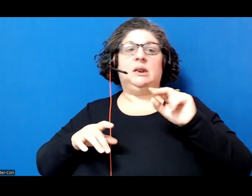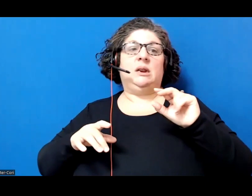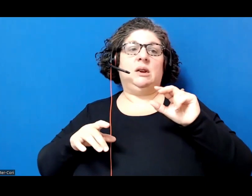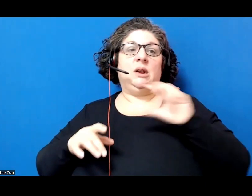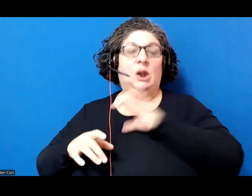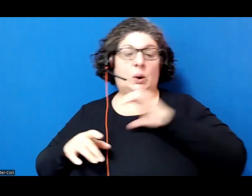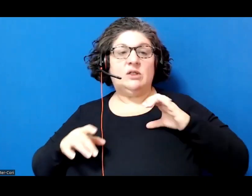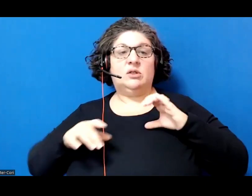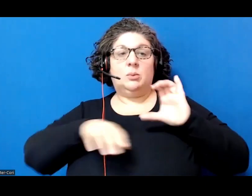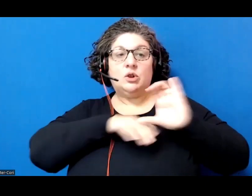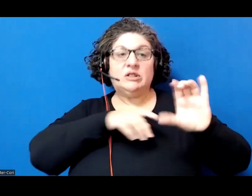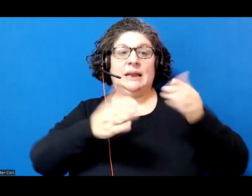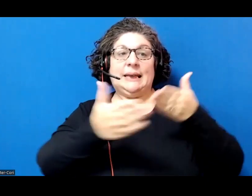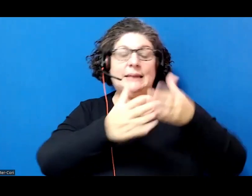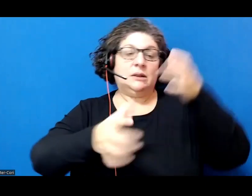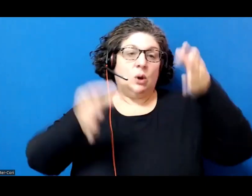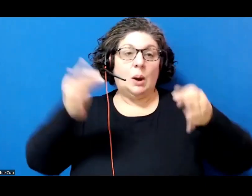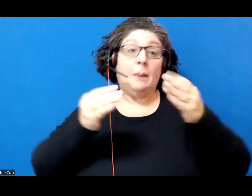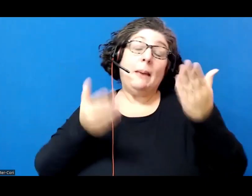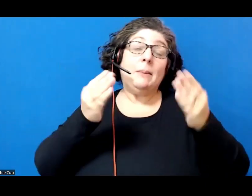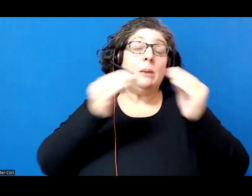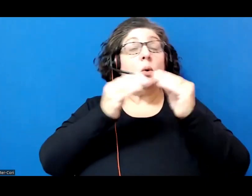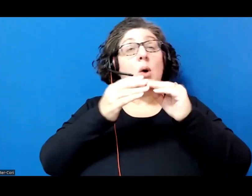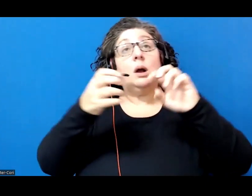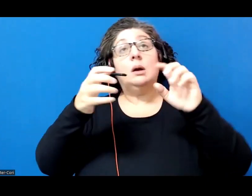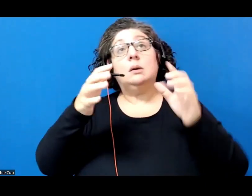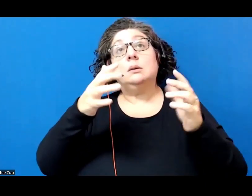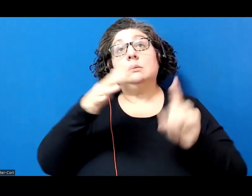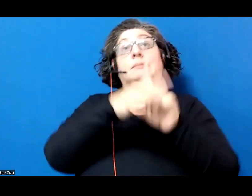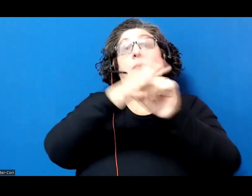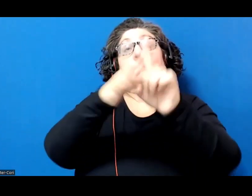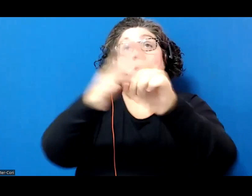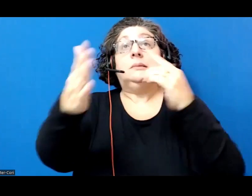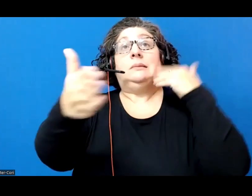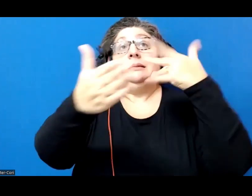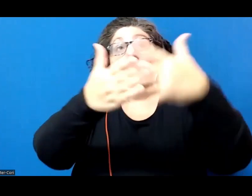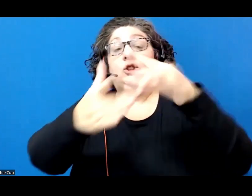Maybe it will become more of an issue as we hit more to the midterms. But we're well into the election season.